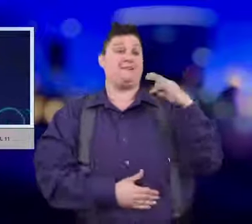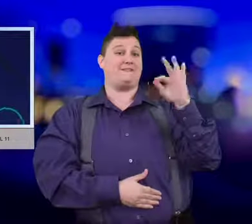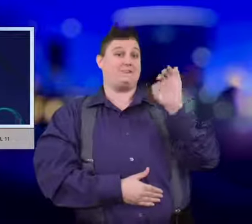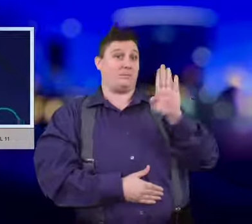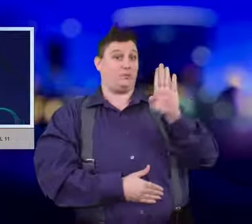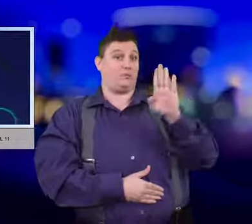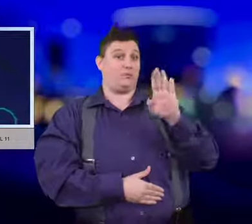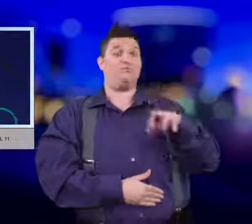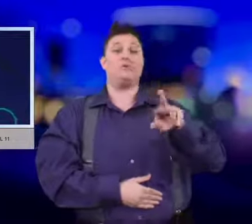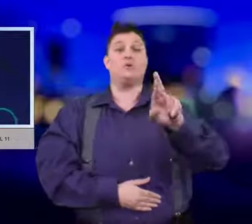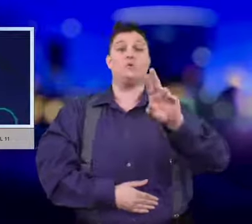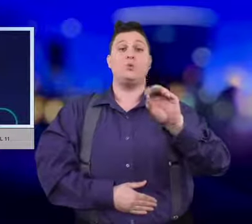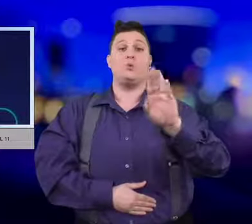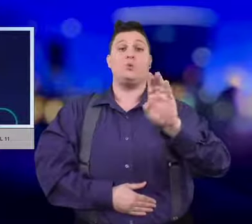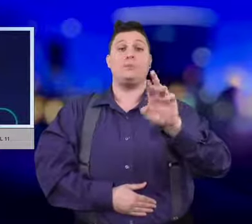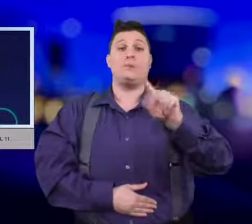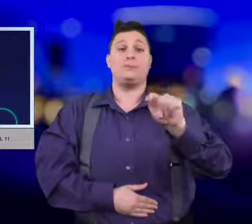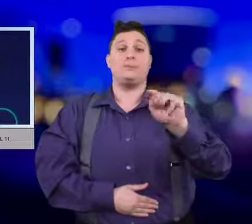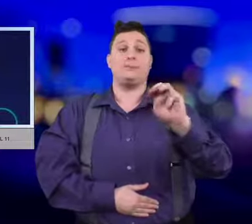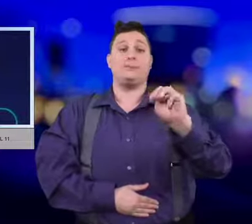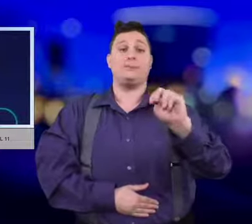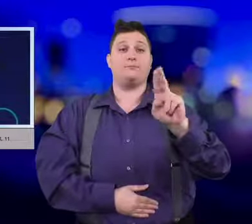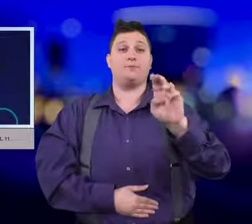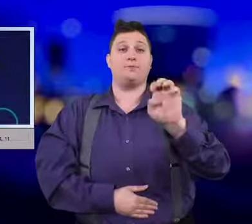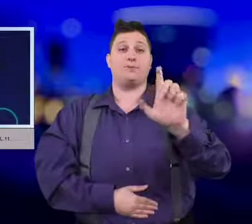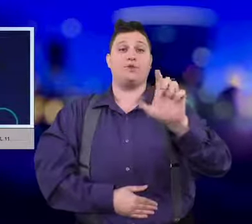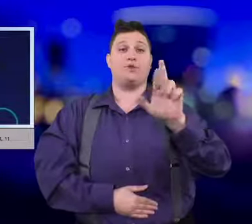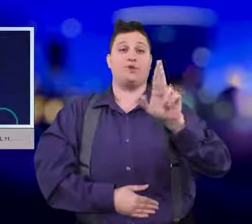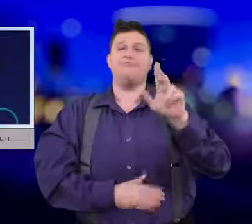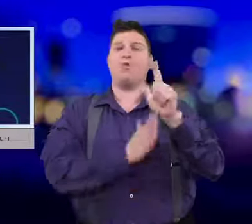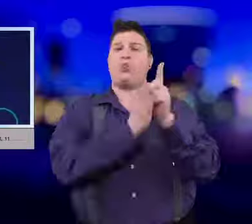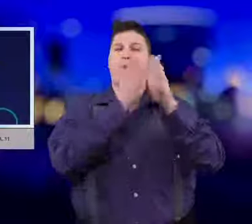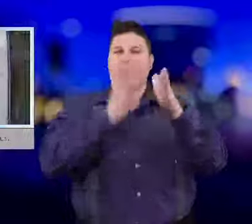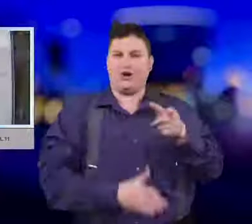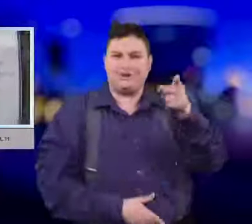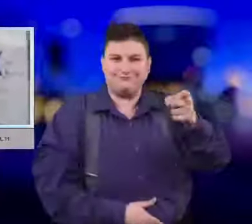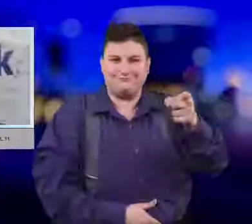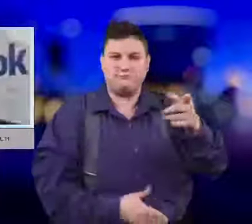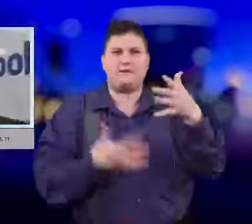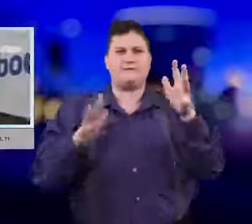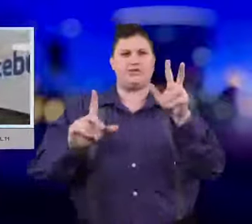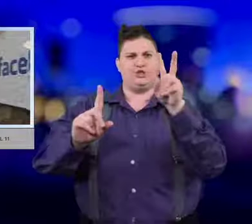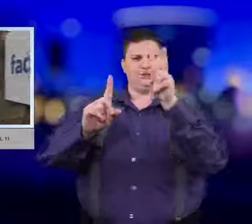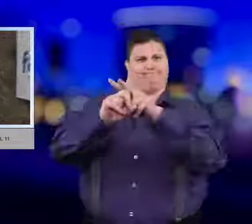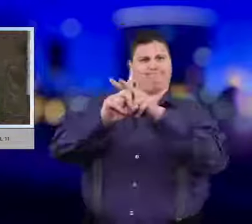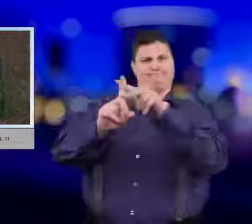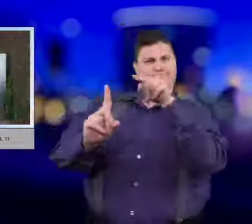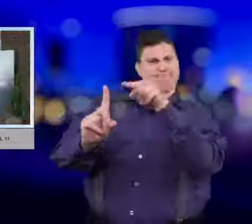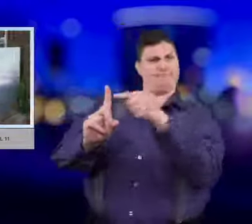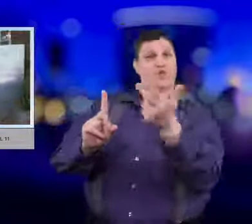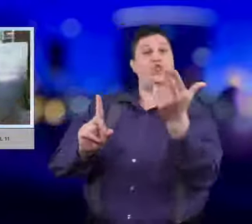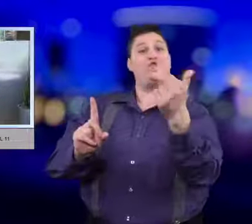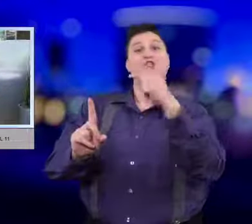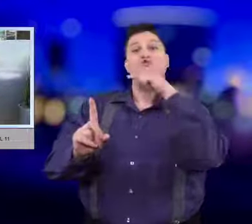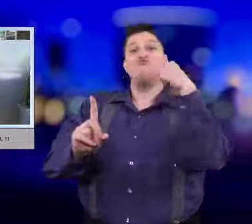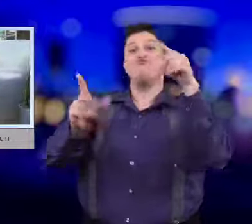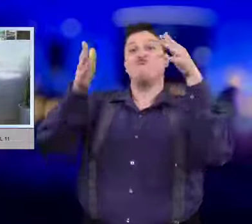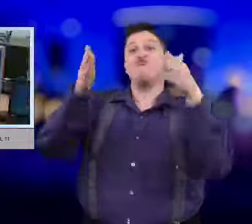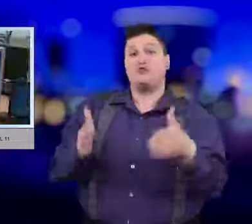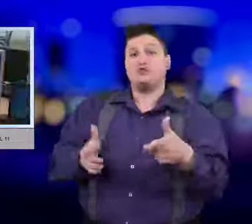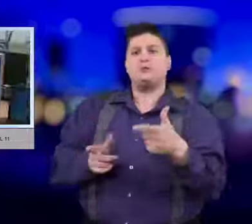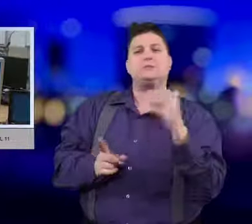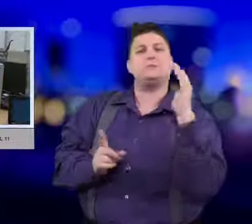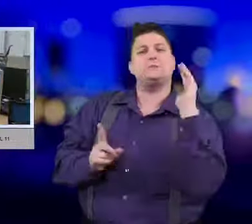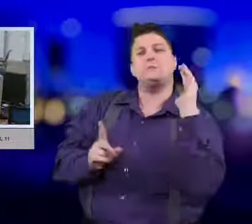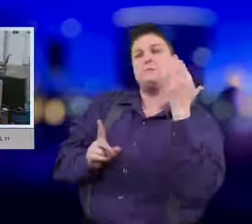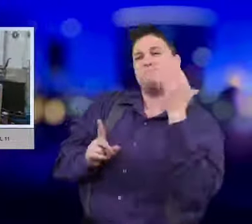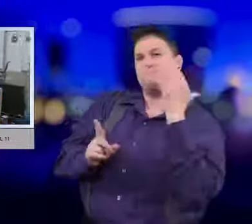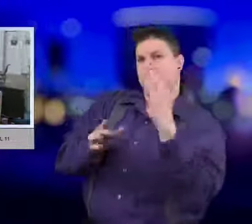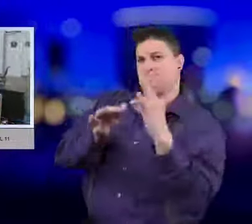Special Counsel Robert Mueller's office indicted 13 Russian nationals in February who allegedly